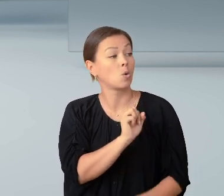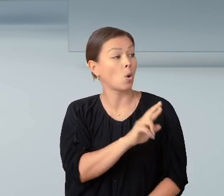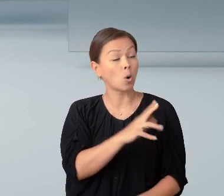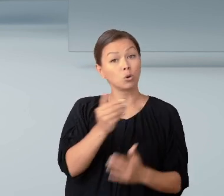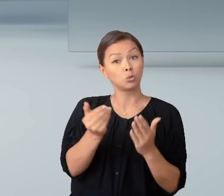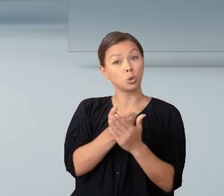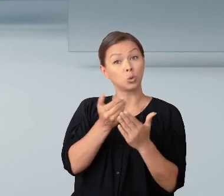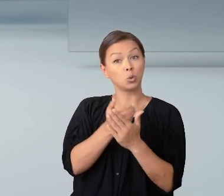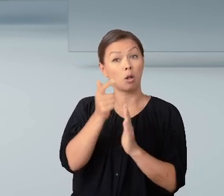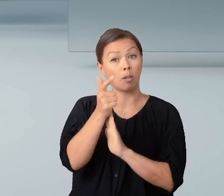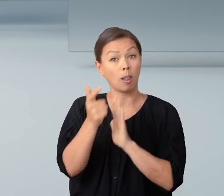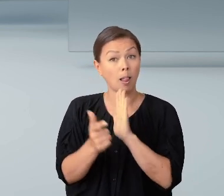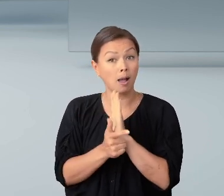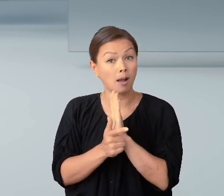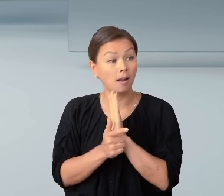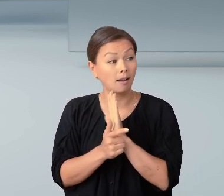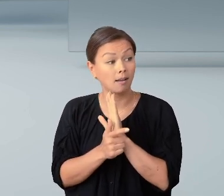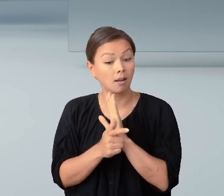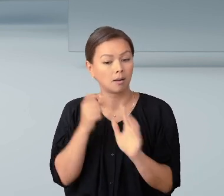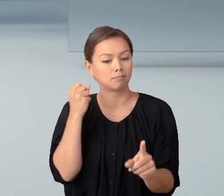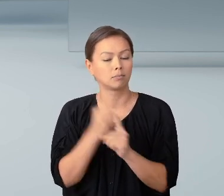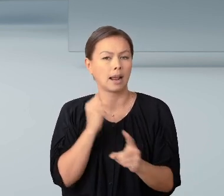and that impacts how you record revenue.